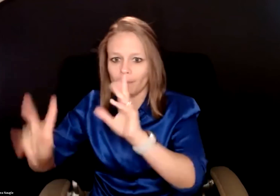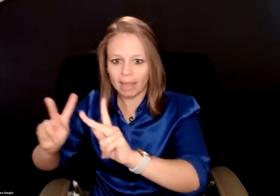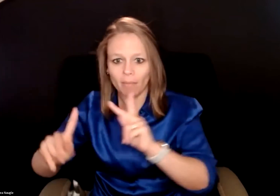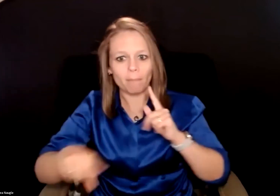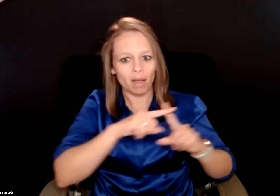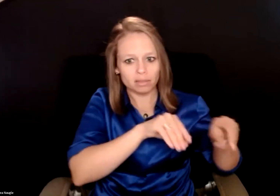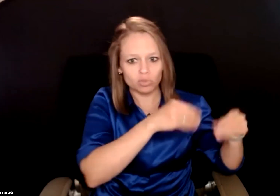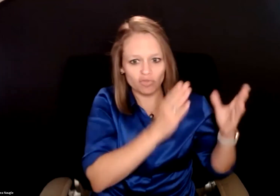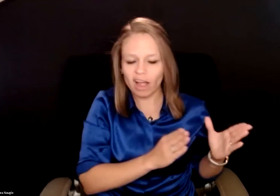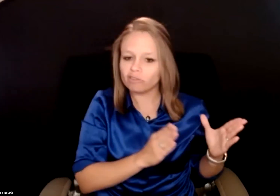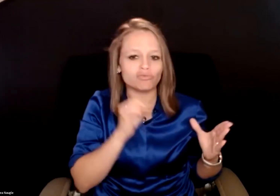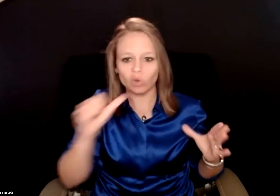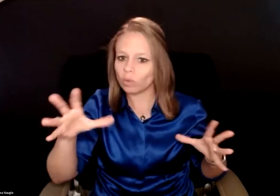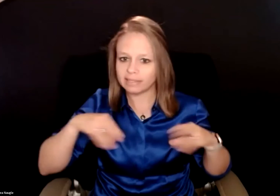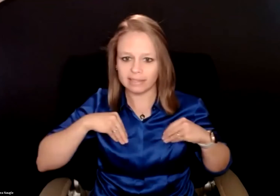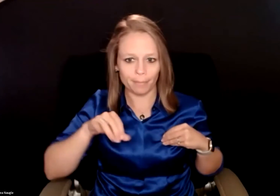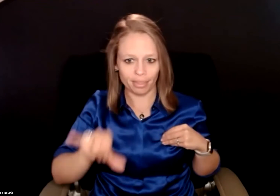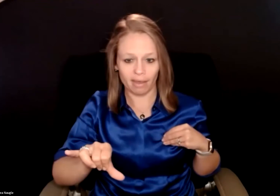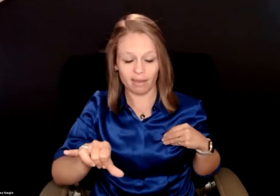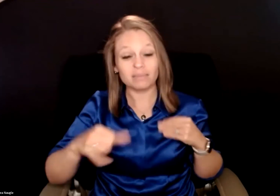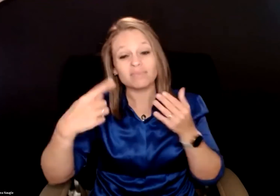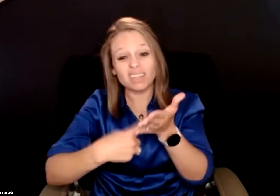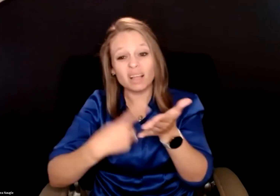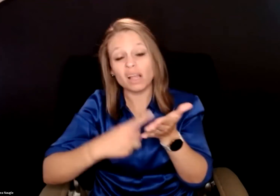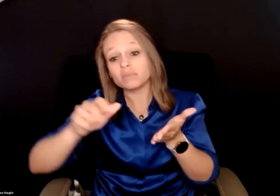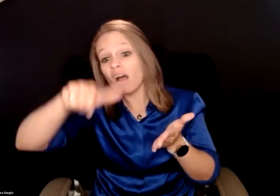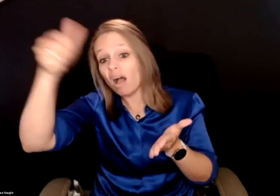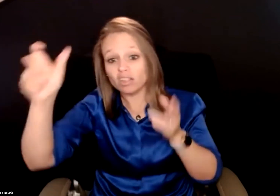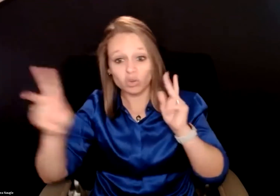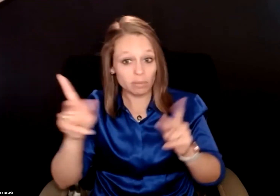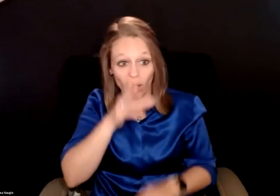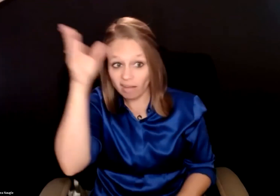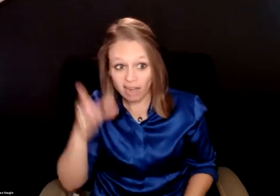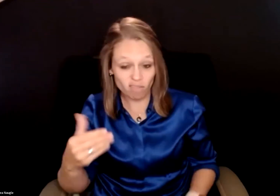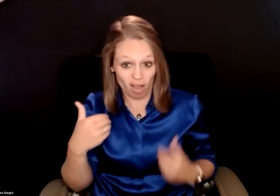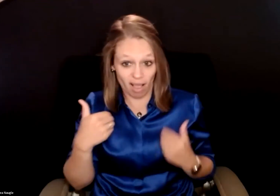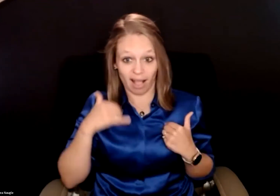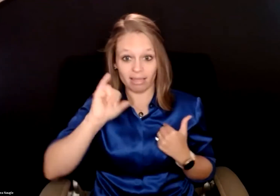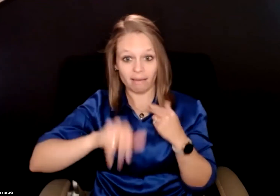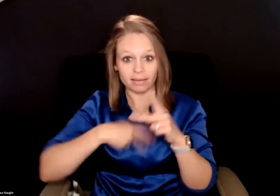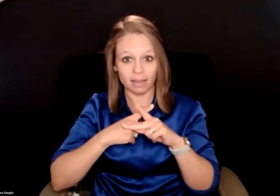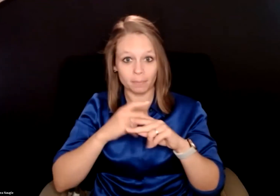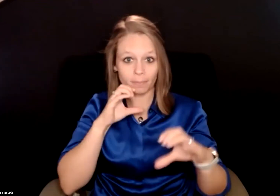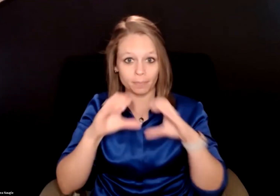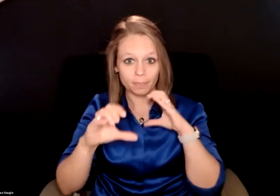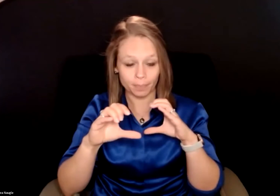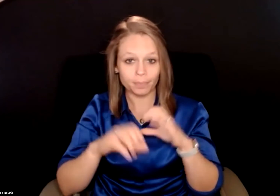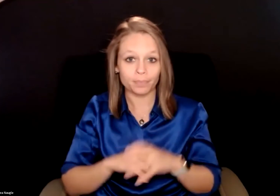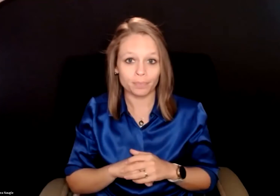One of the things we try to hammer home when we have a clinic going at the hospital.